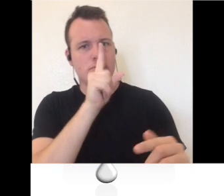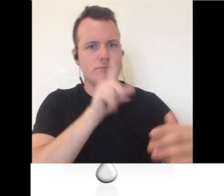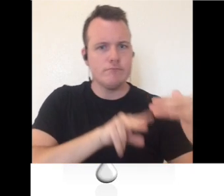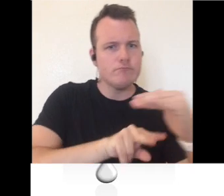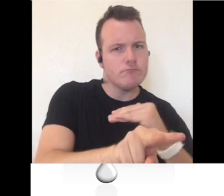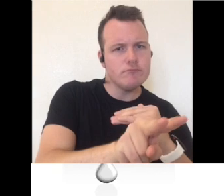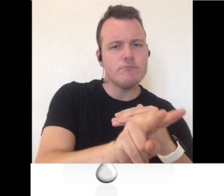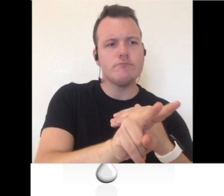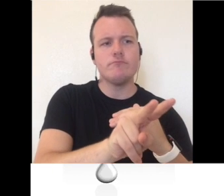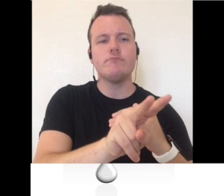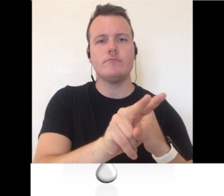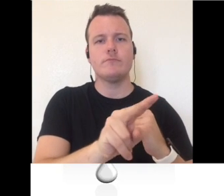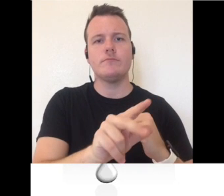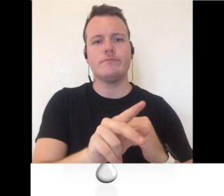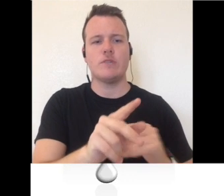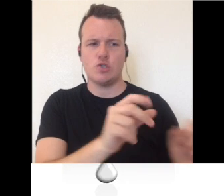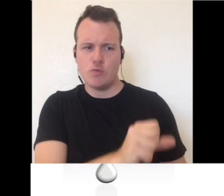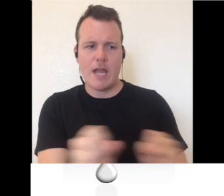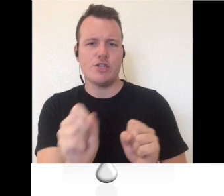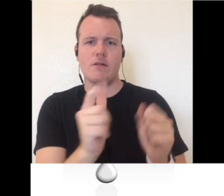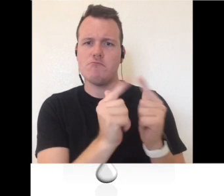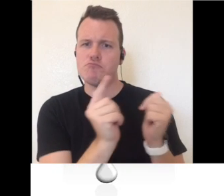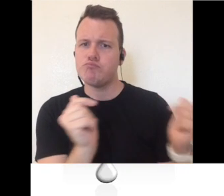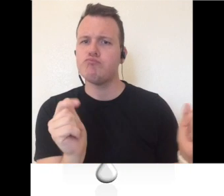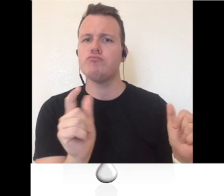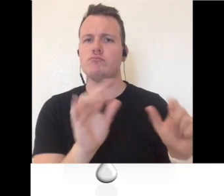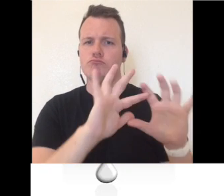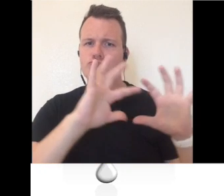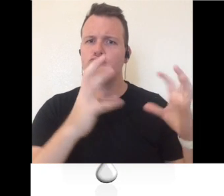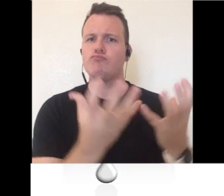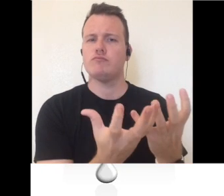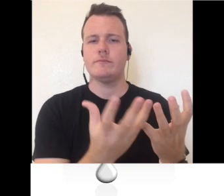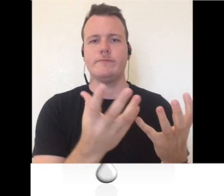business has done and what its gonna do, what the projections are and the